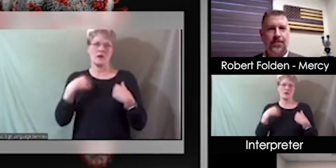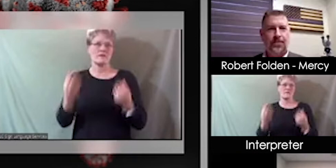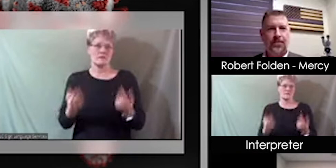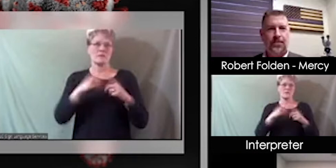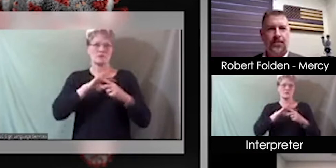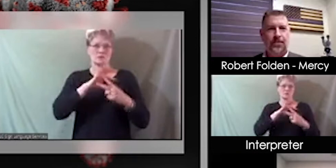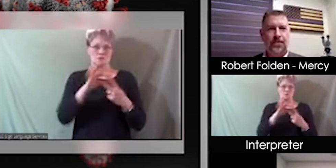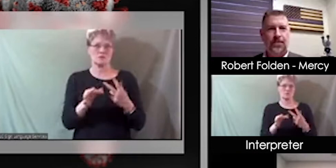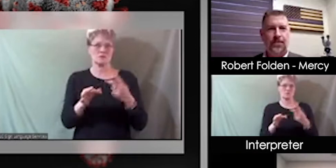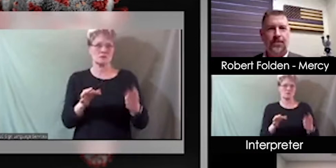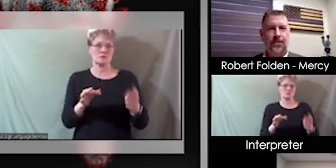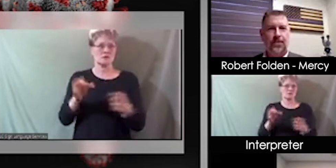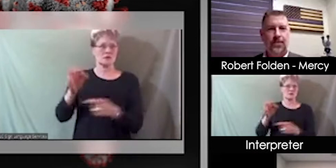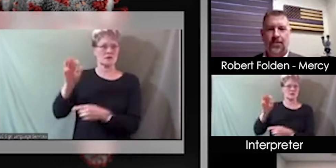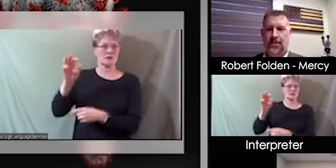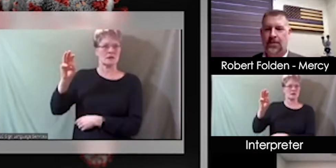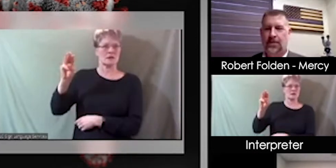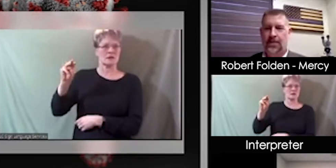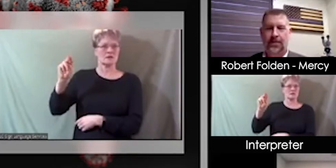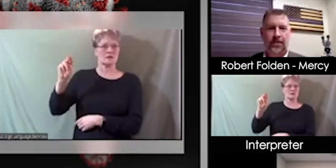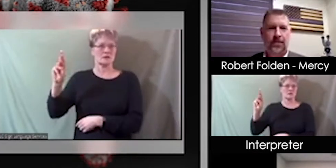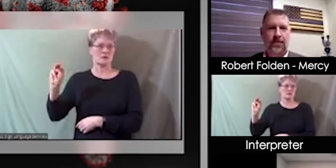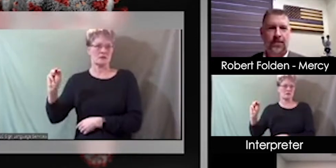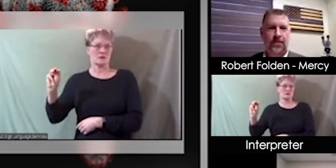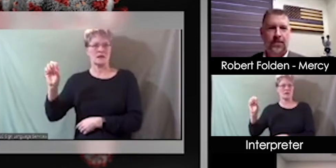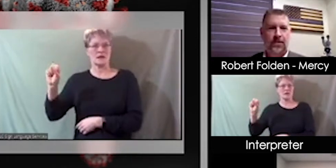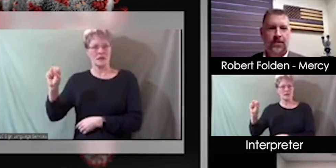ventilators between both facilities and when you compare the